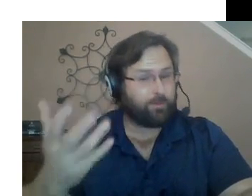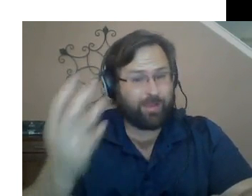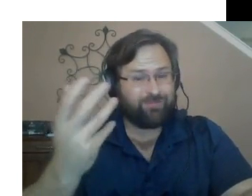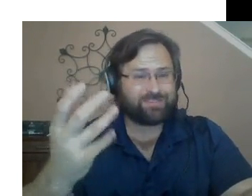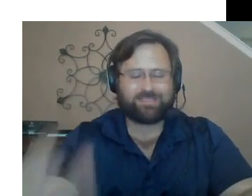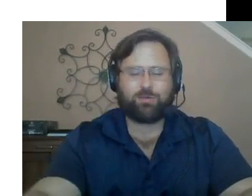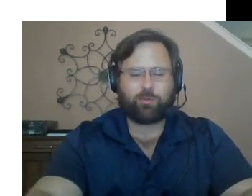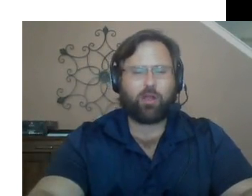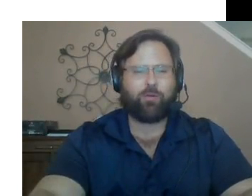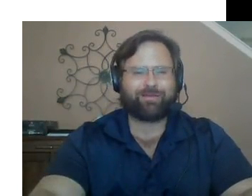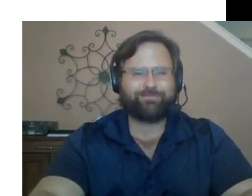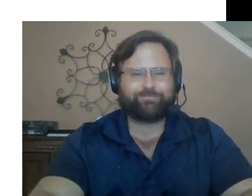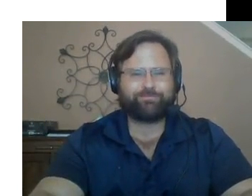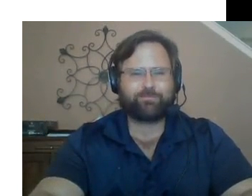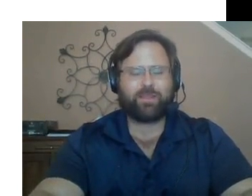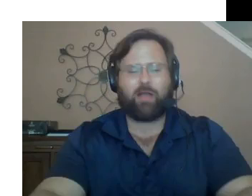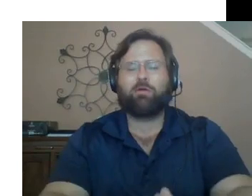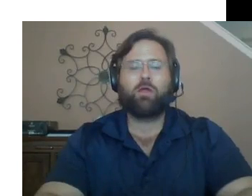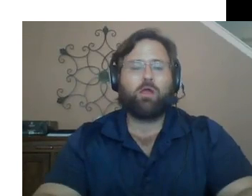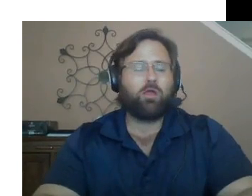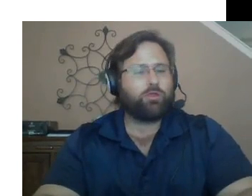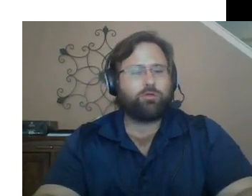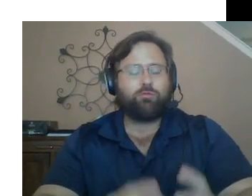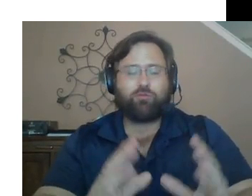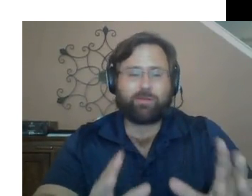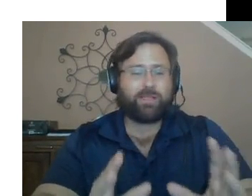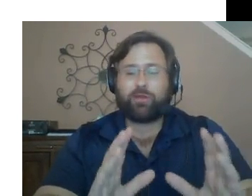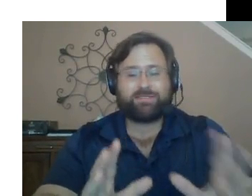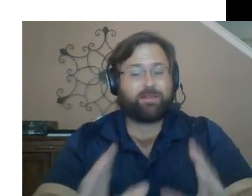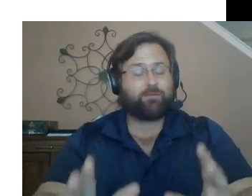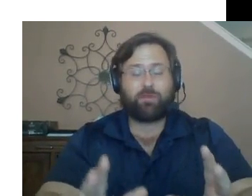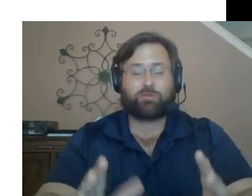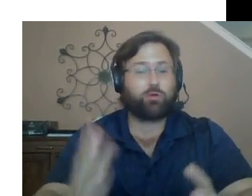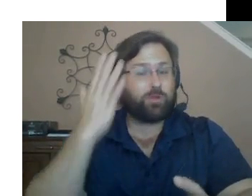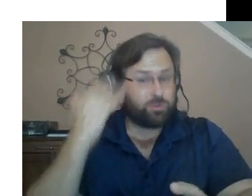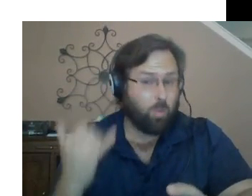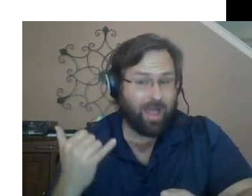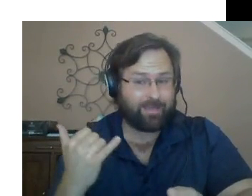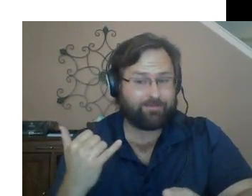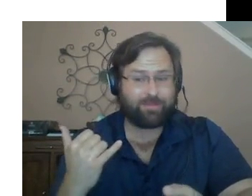emphasizing where we're going now frequently you're going to see that rhetorical question why